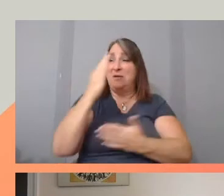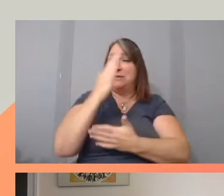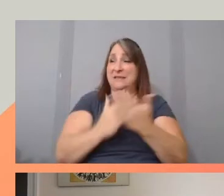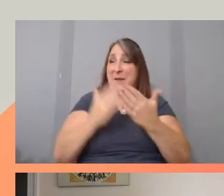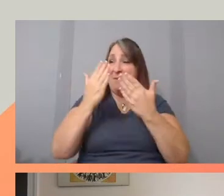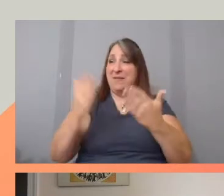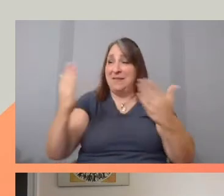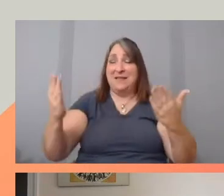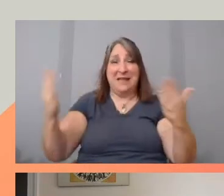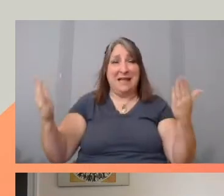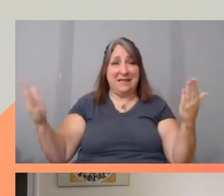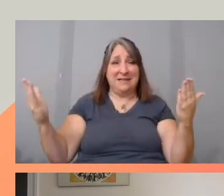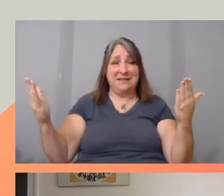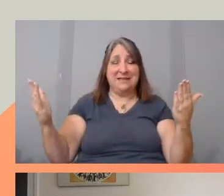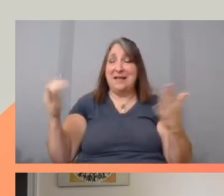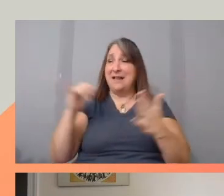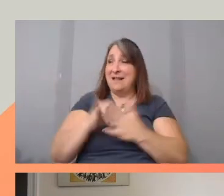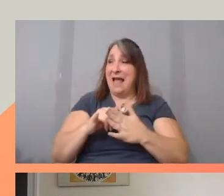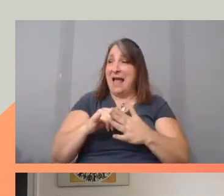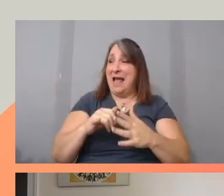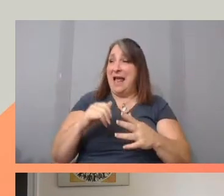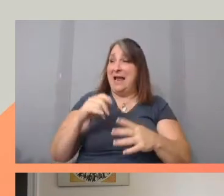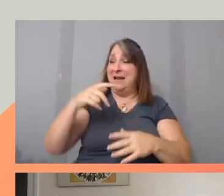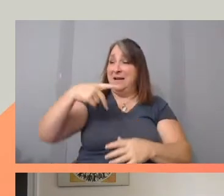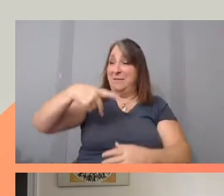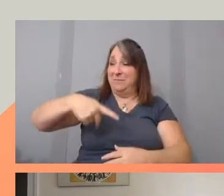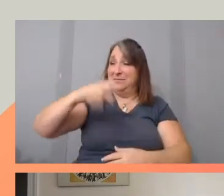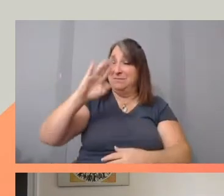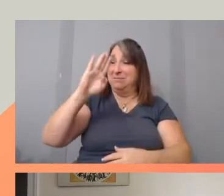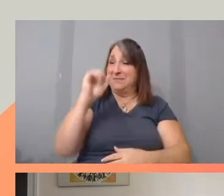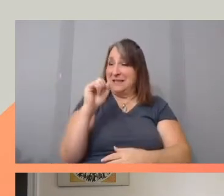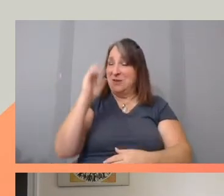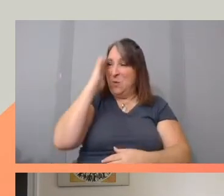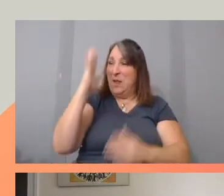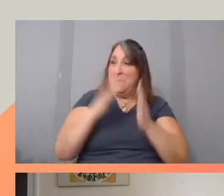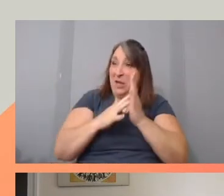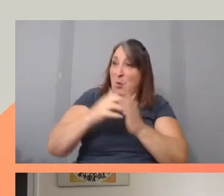that public broadcasting will be weaker if it doesn't have.